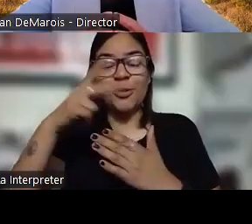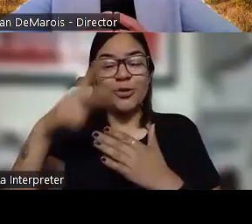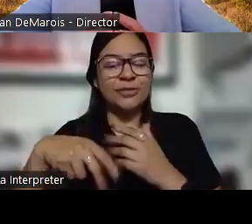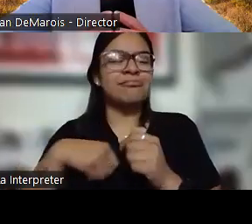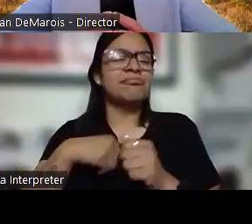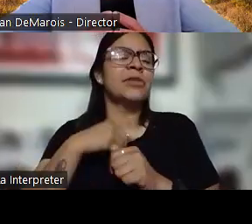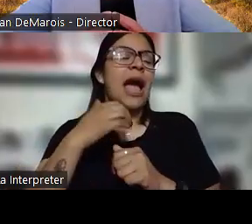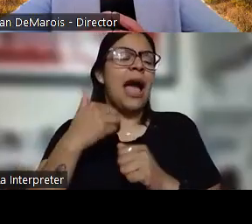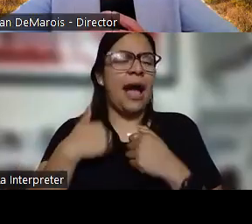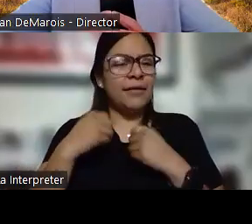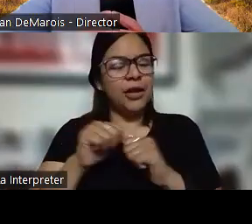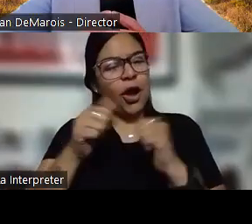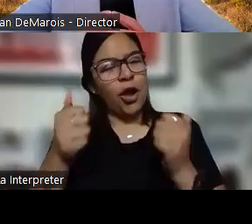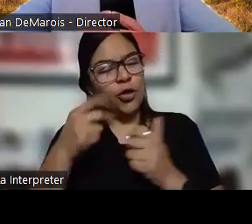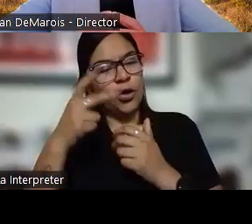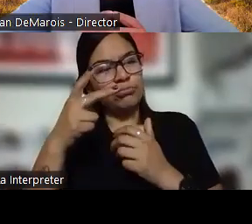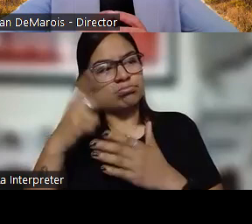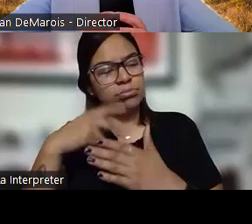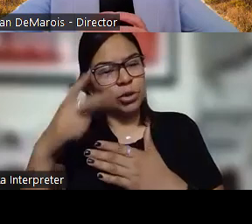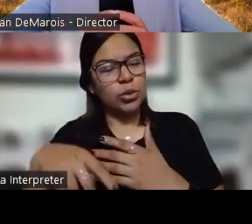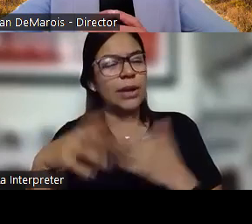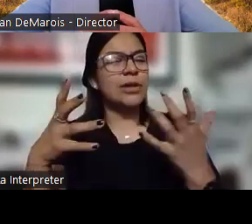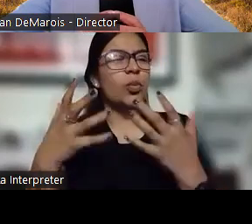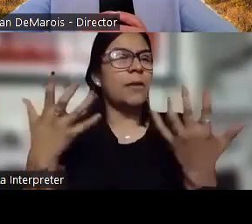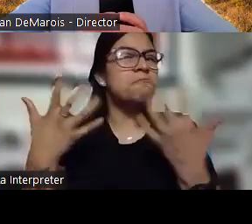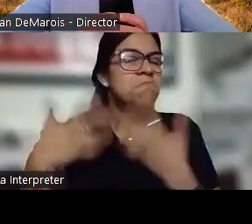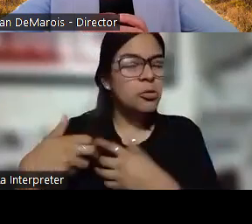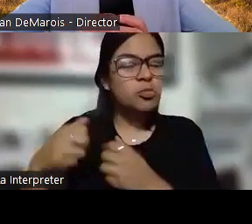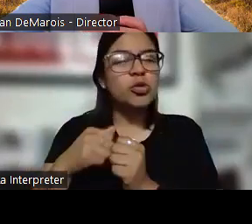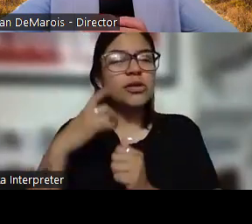how they might fit best for California and I realized this should have been right at the